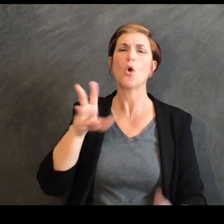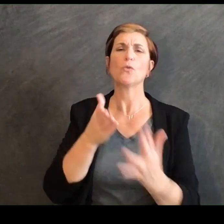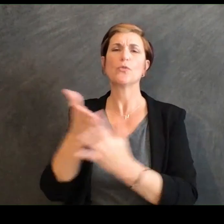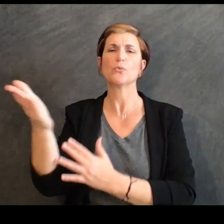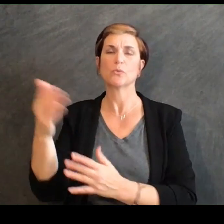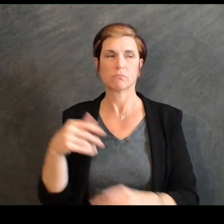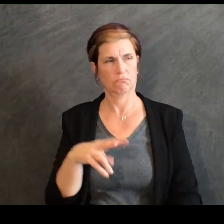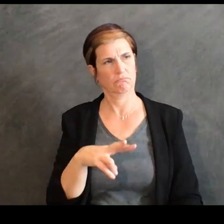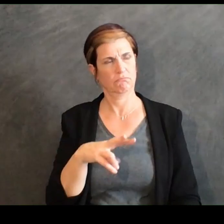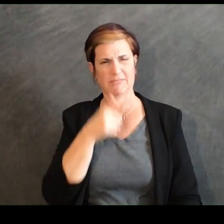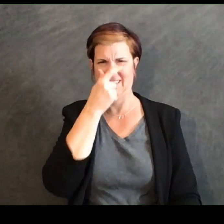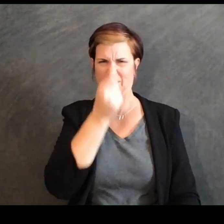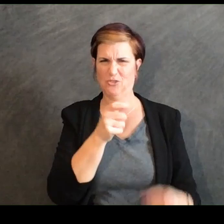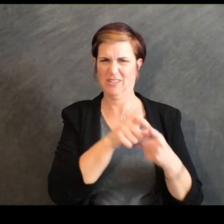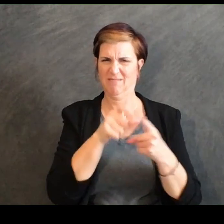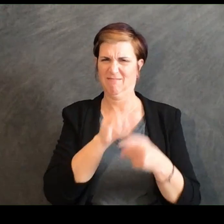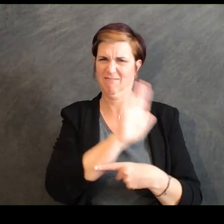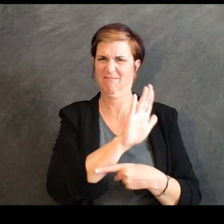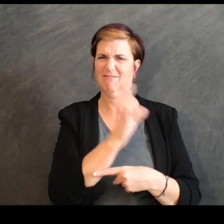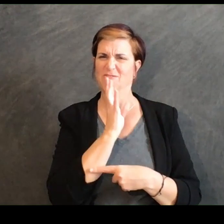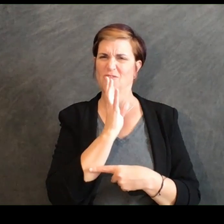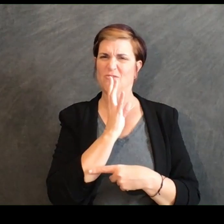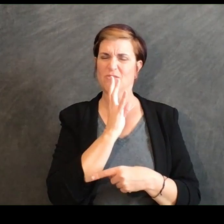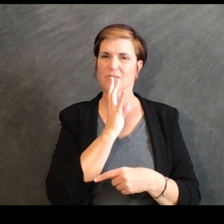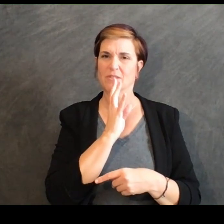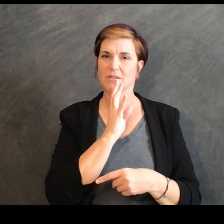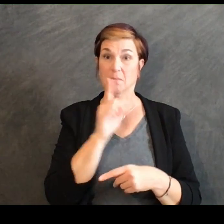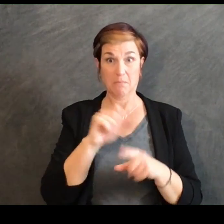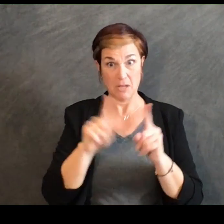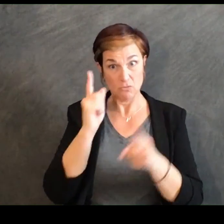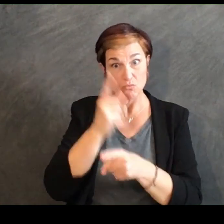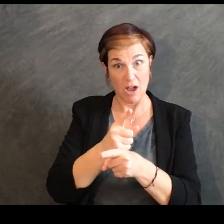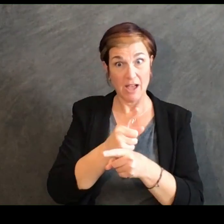number of weeks it's gonna be a very accurate term in times of hardship the